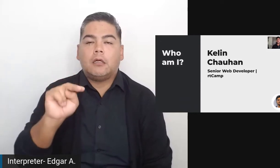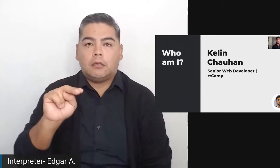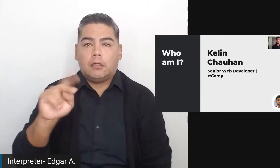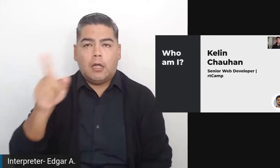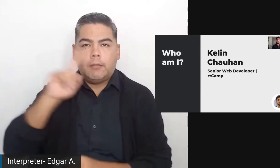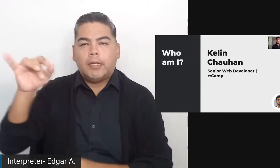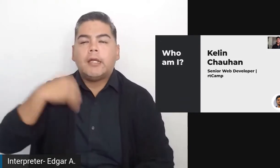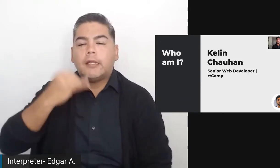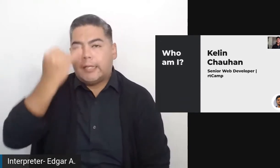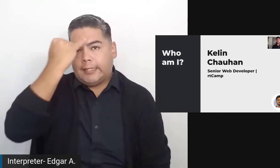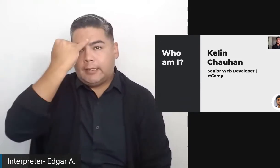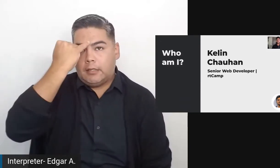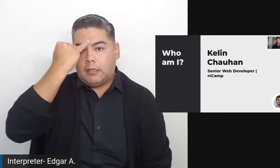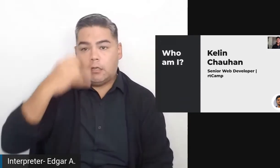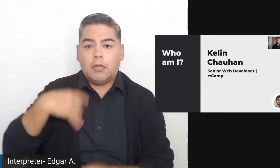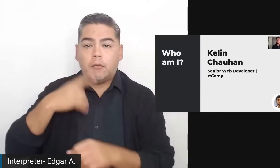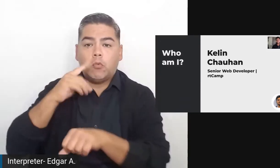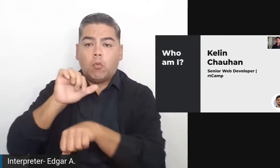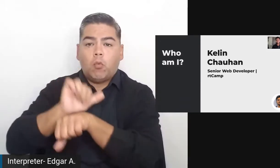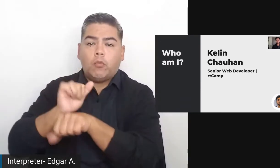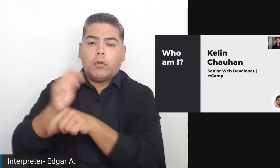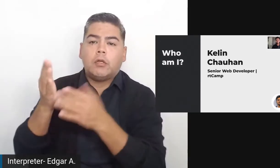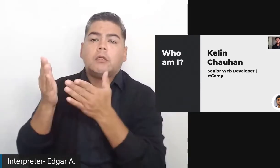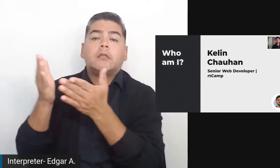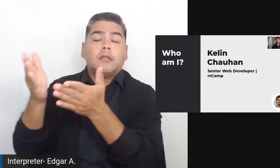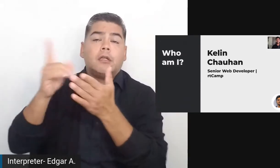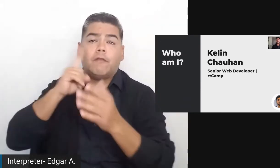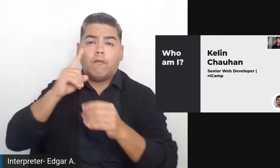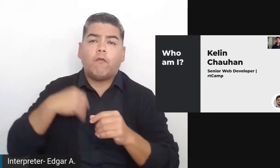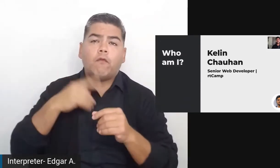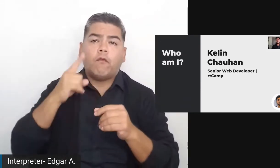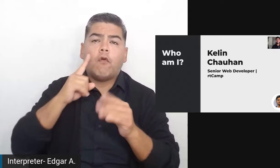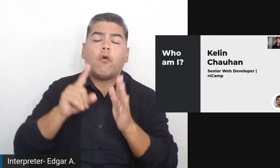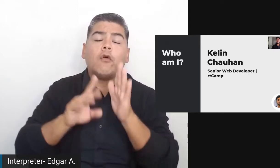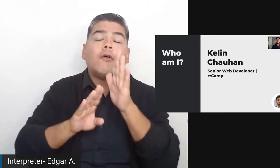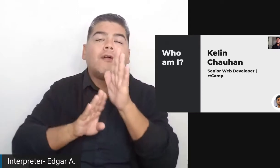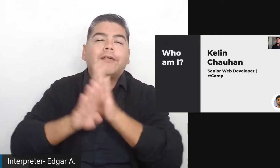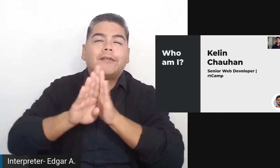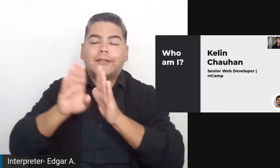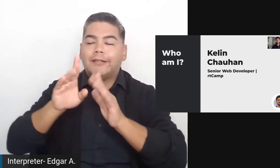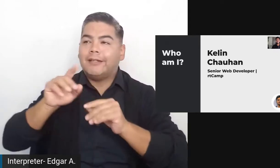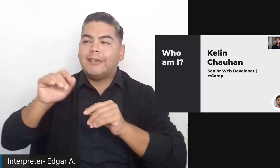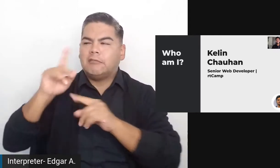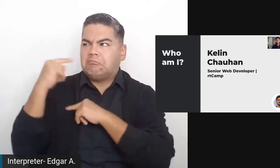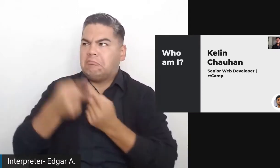I have been working in front end as well as WordPress development almost five years now.